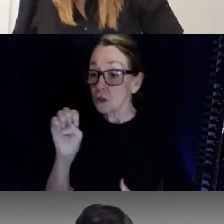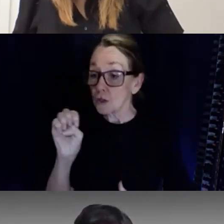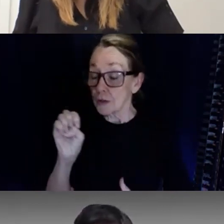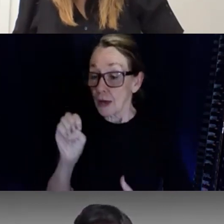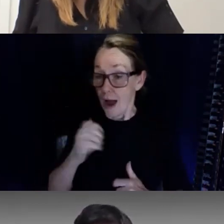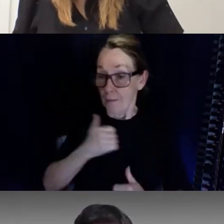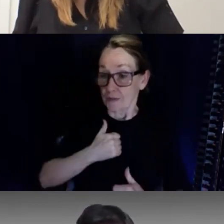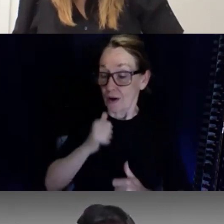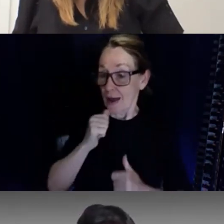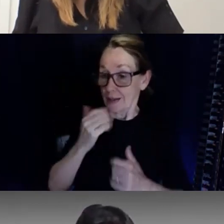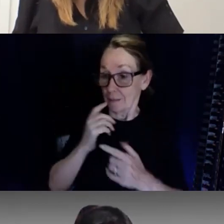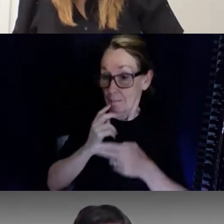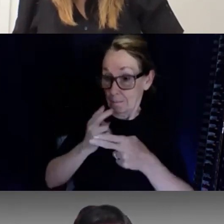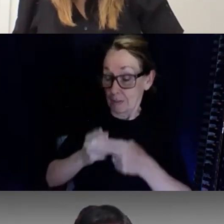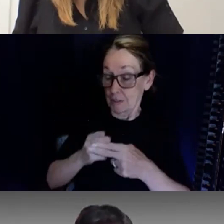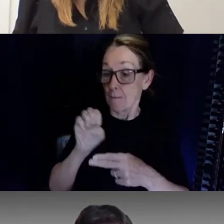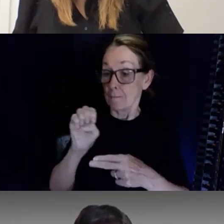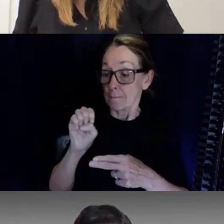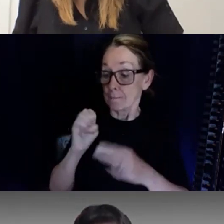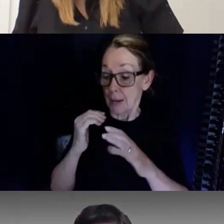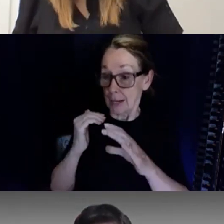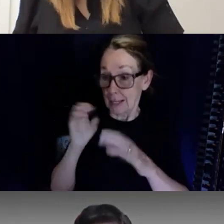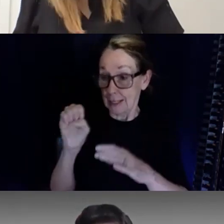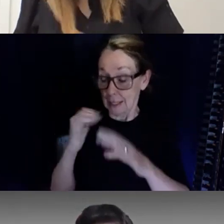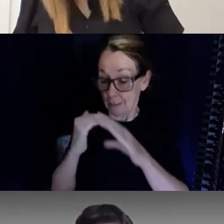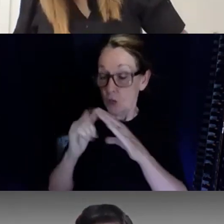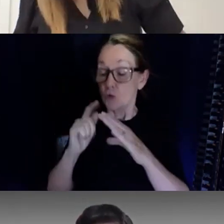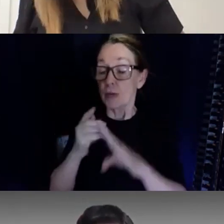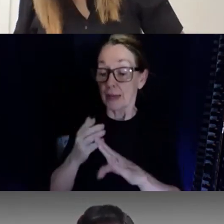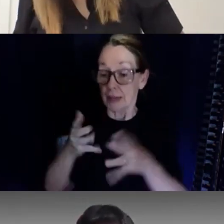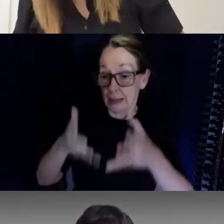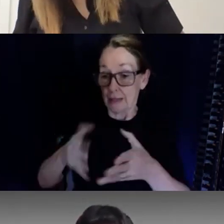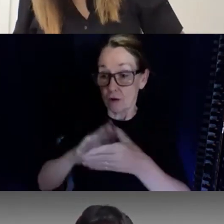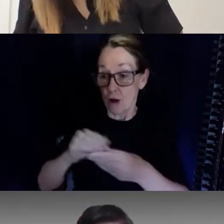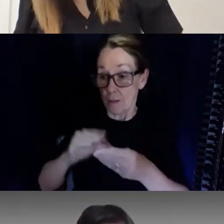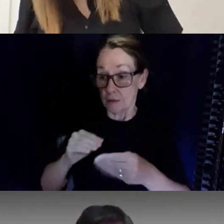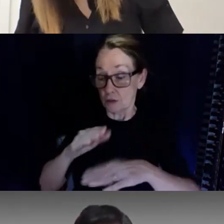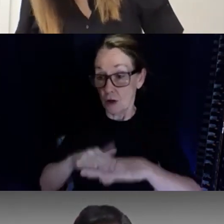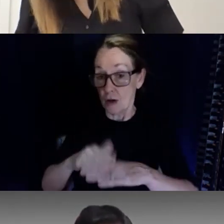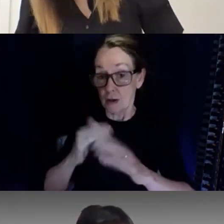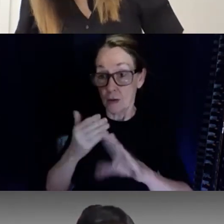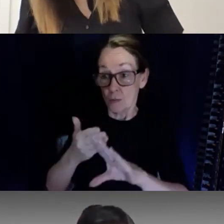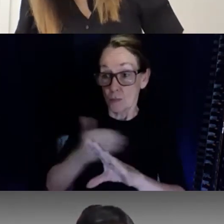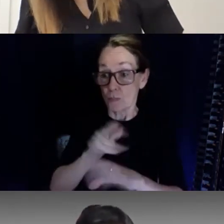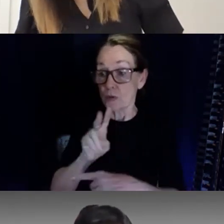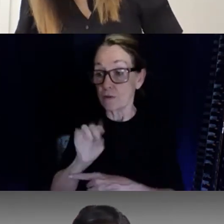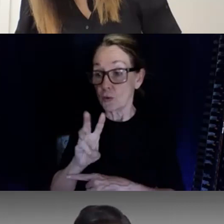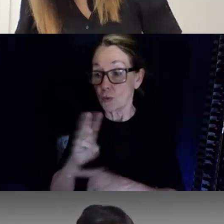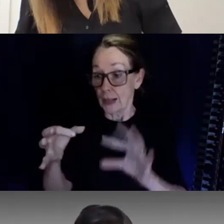SO THAT'S IN THE PROCESS RIGHT NOW.